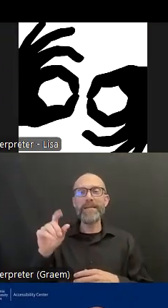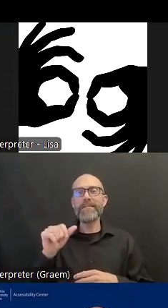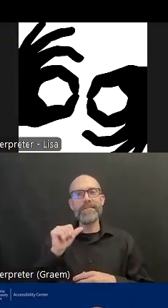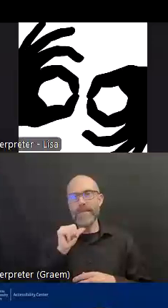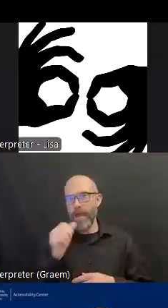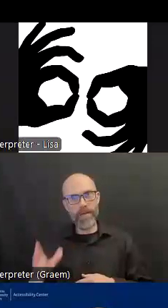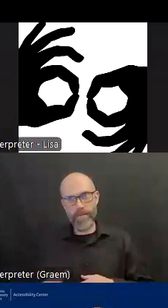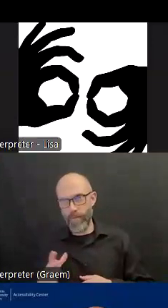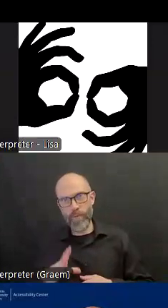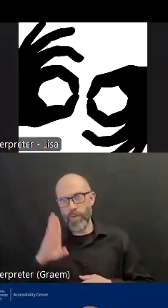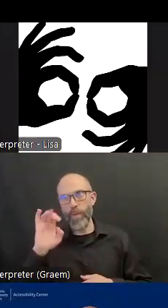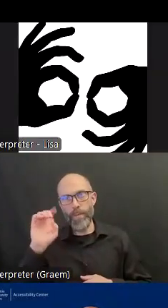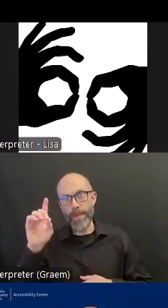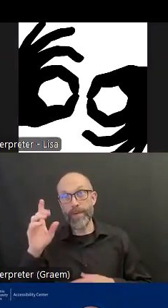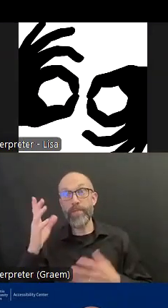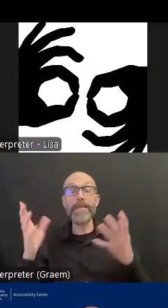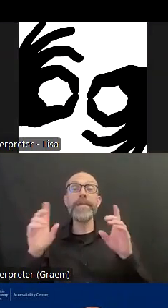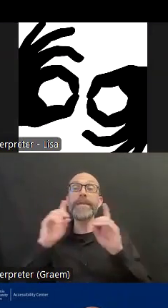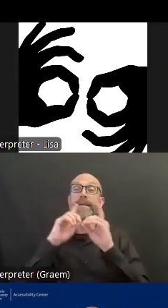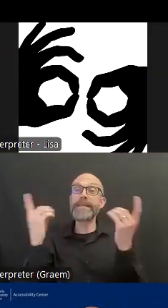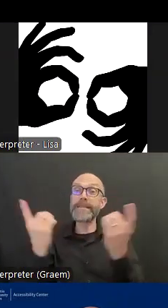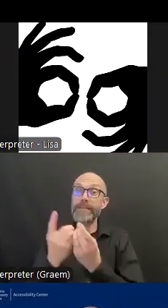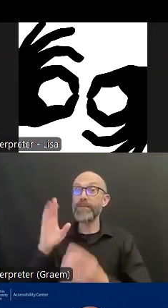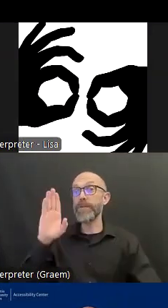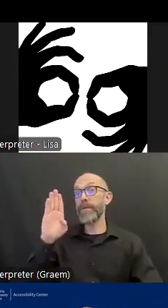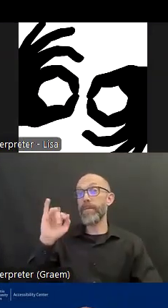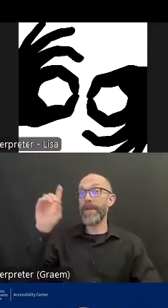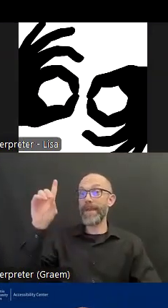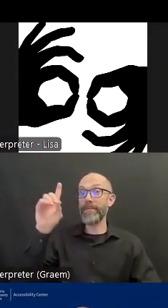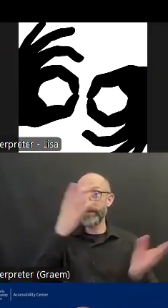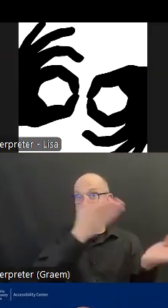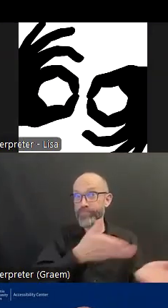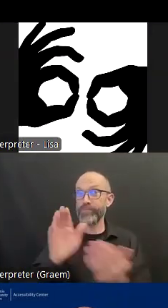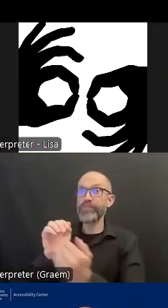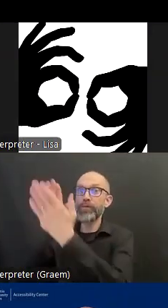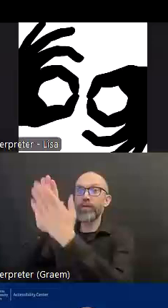a district bid, where it has to go before the board, and it requires a request for proposal.